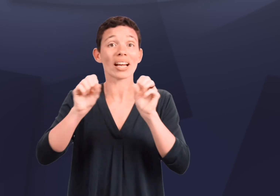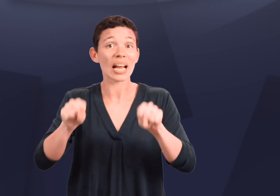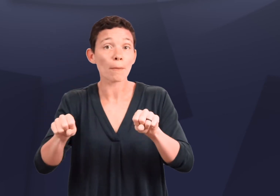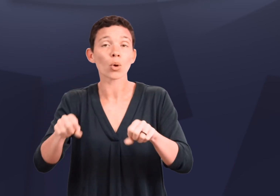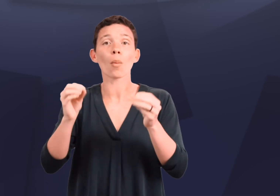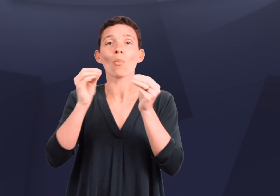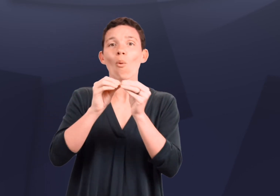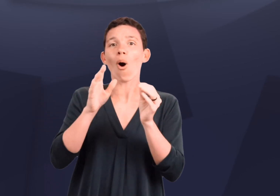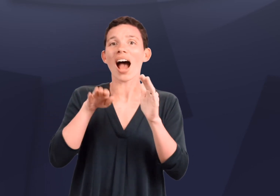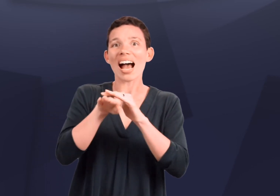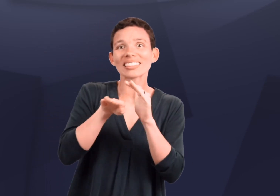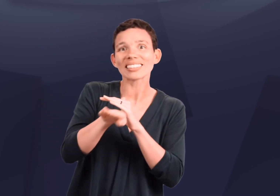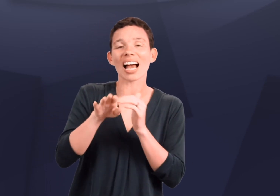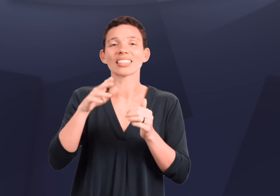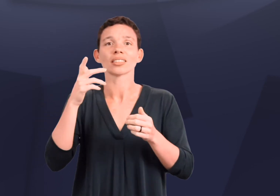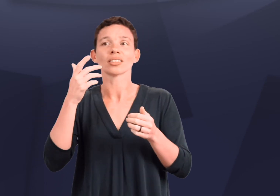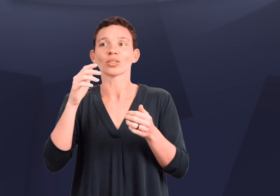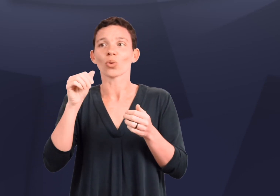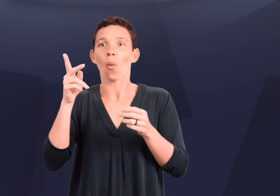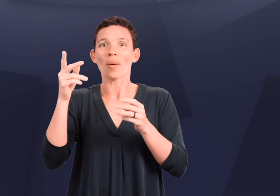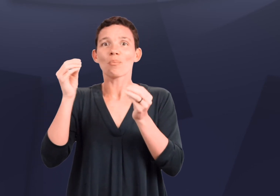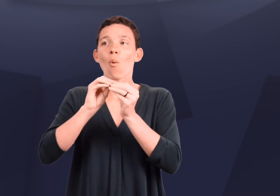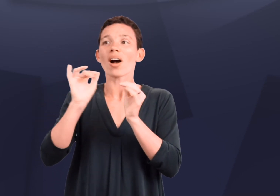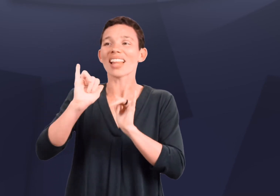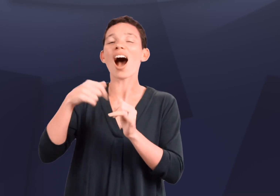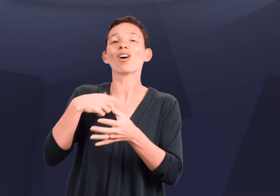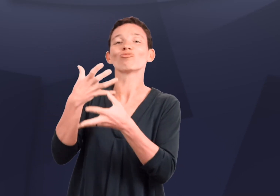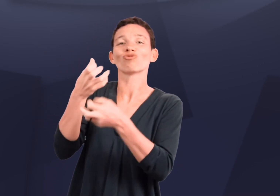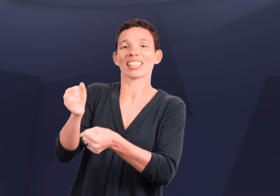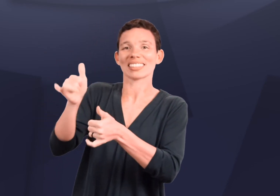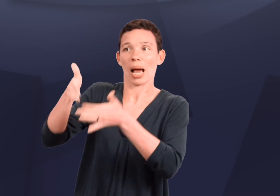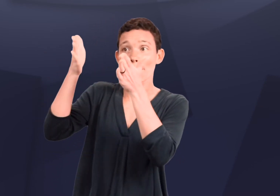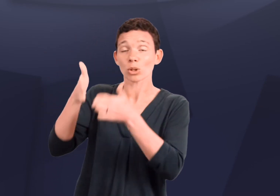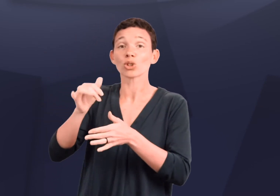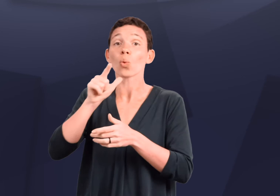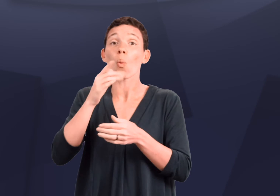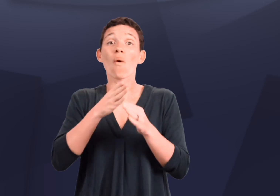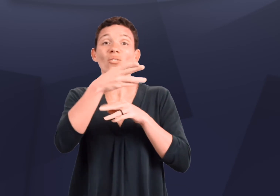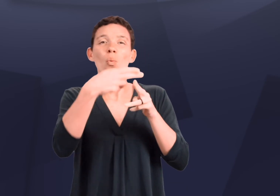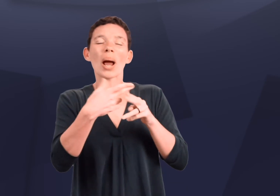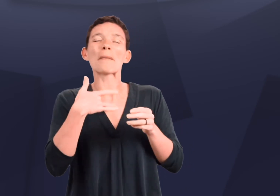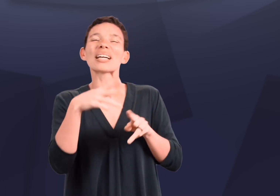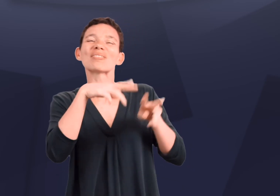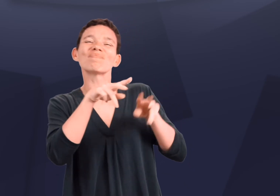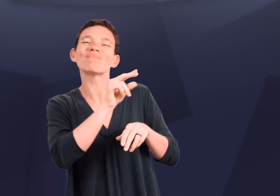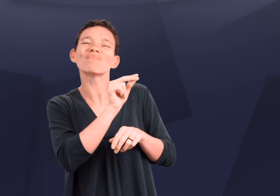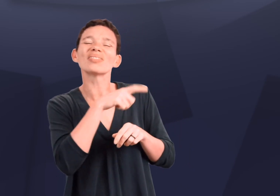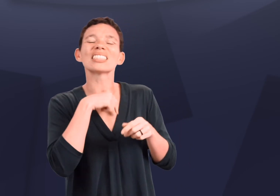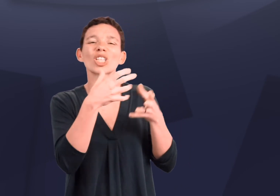more capable, and that they have more access. This leads to a feeling of trusting a thin person over an overweight one